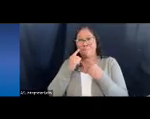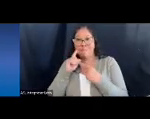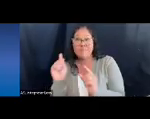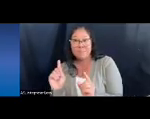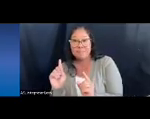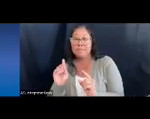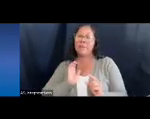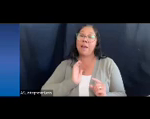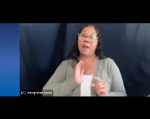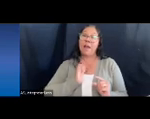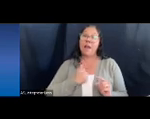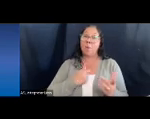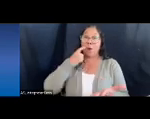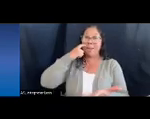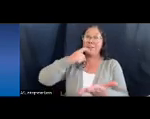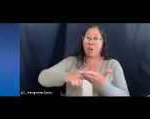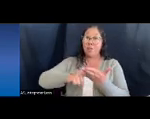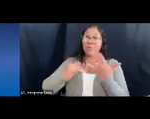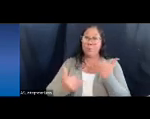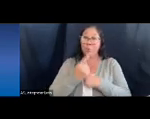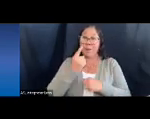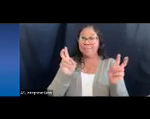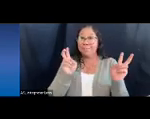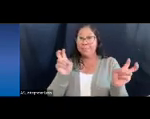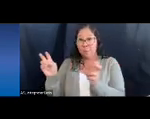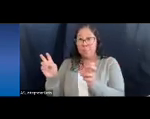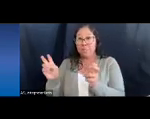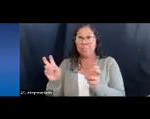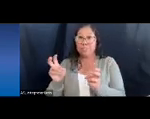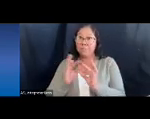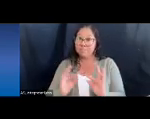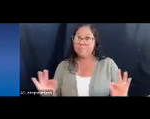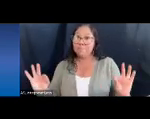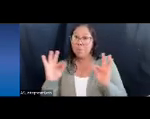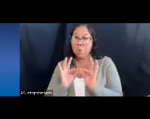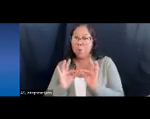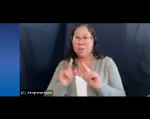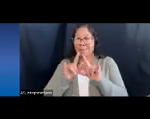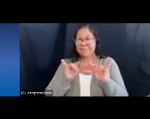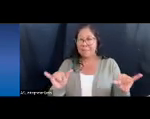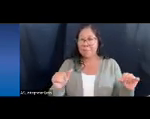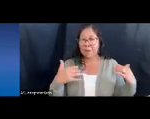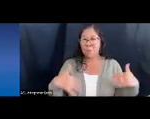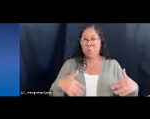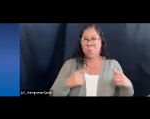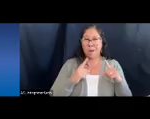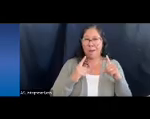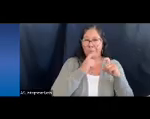So I want to acknowledge also that today's topic is both important but complex. These conversations